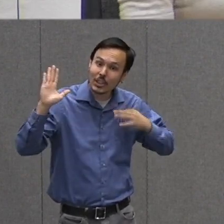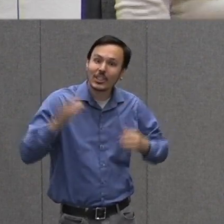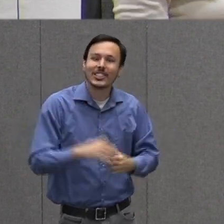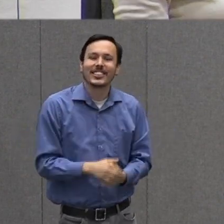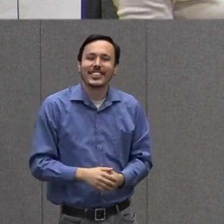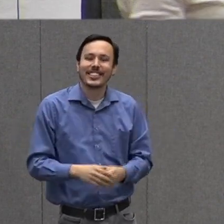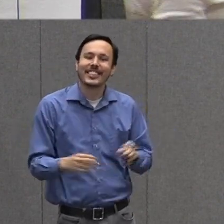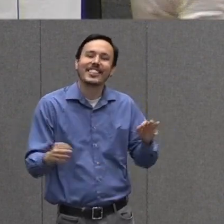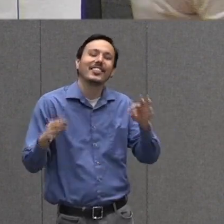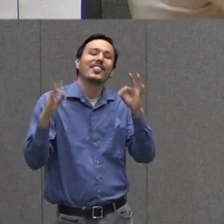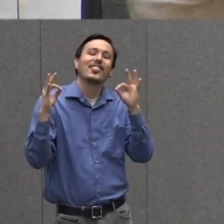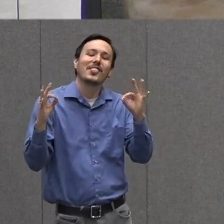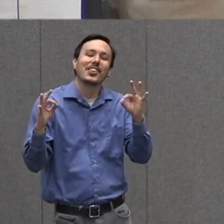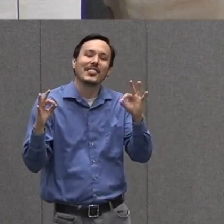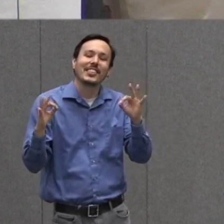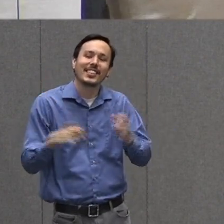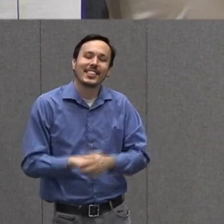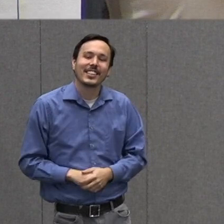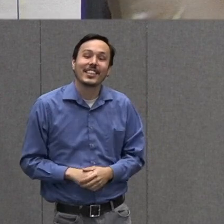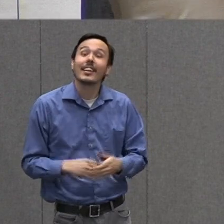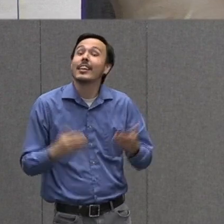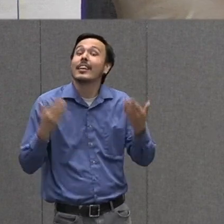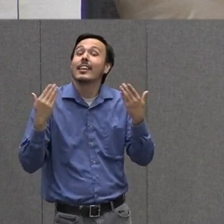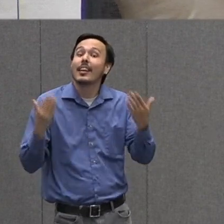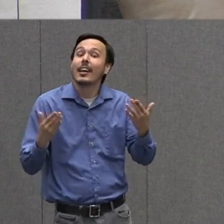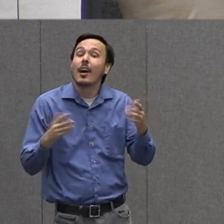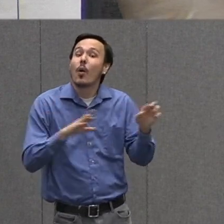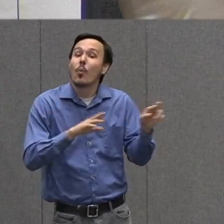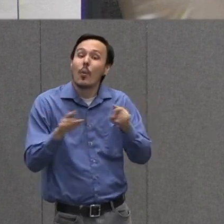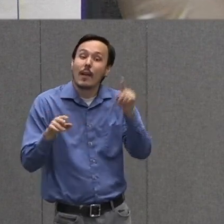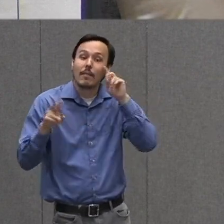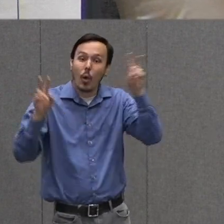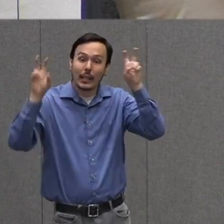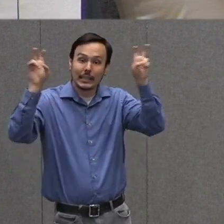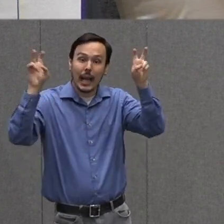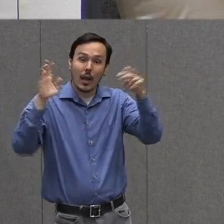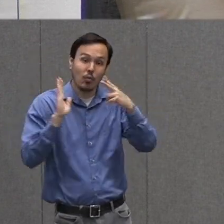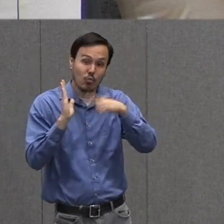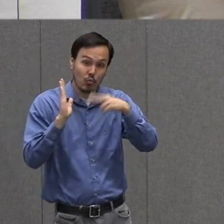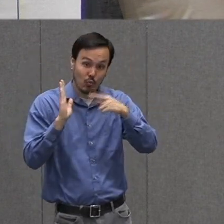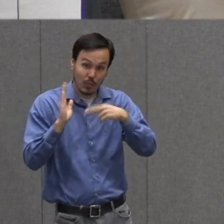Perfect, let's get ready for the title. Are you ready to read with me?